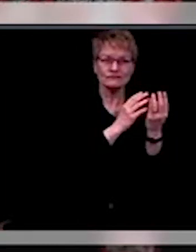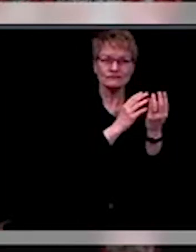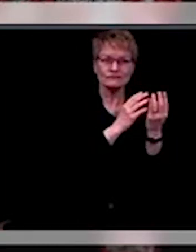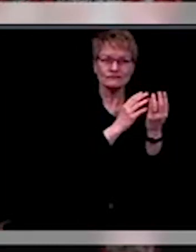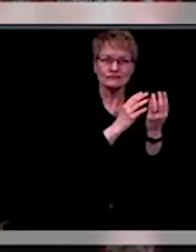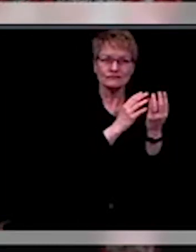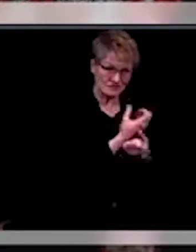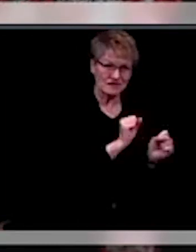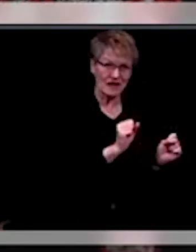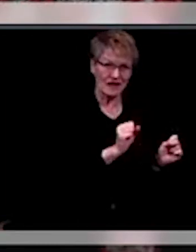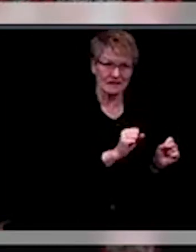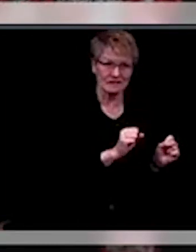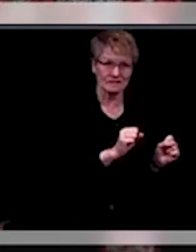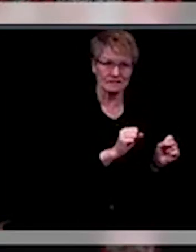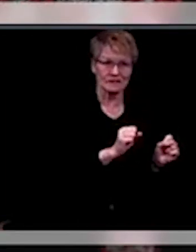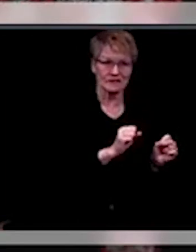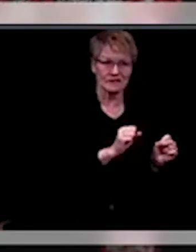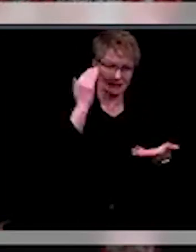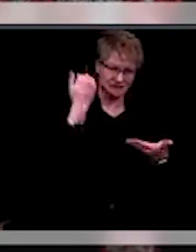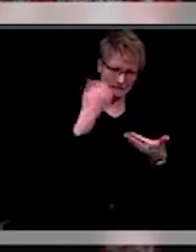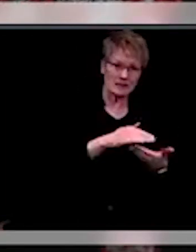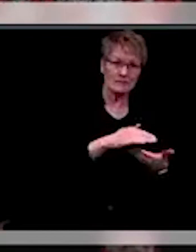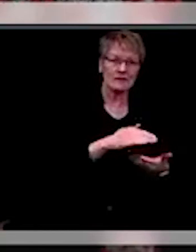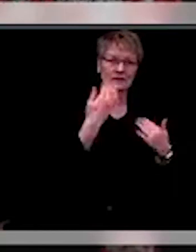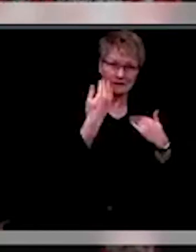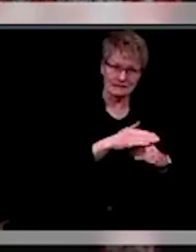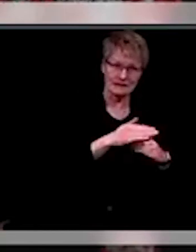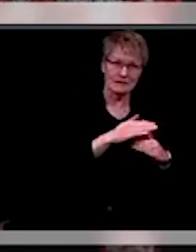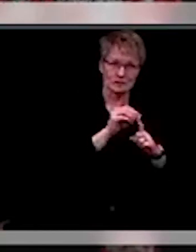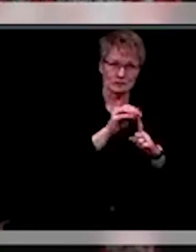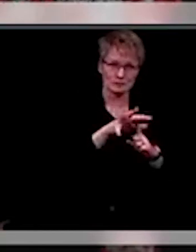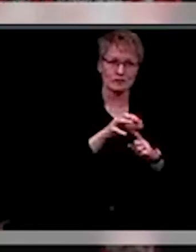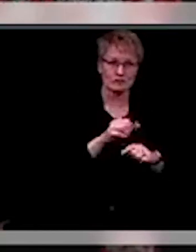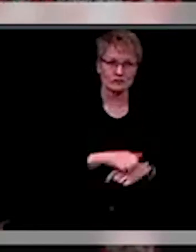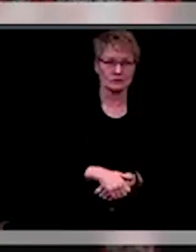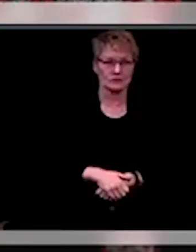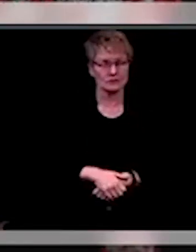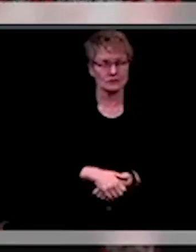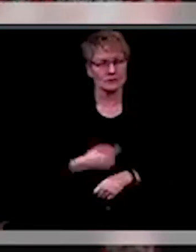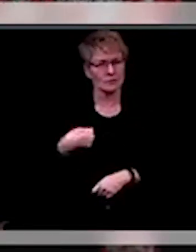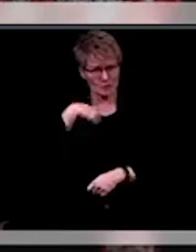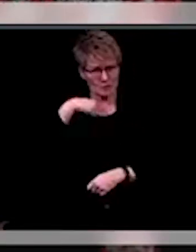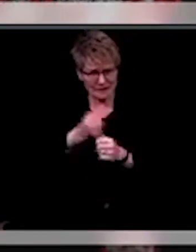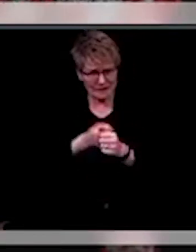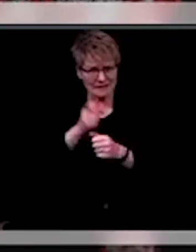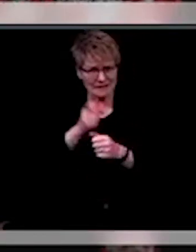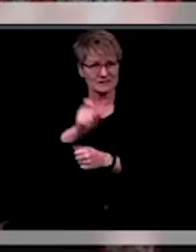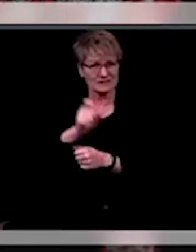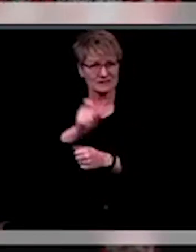those are the kinds of commitments we need people to make and that you are interacting